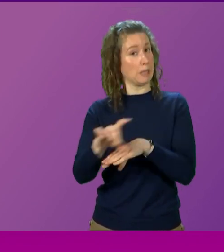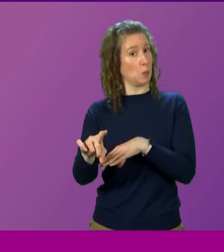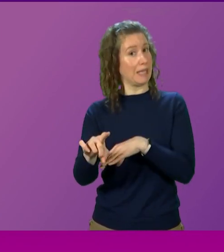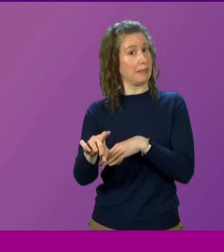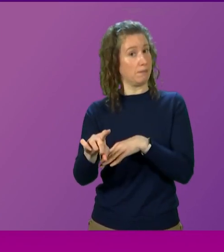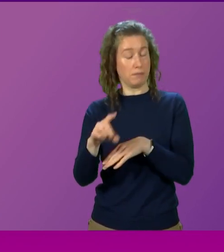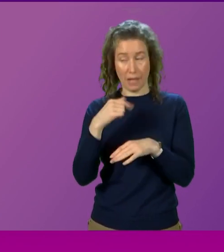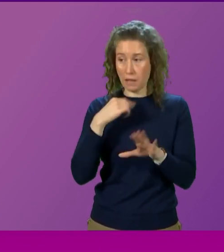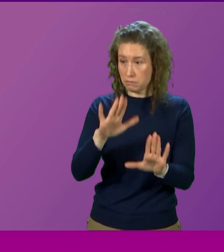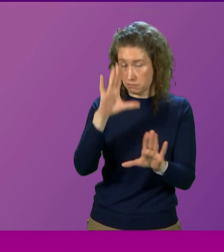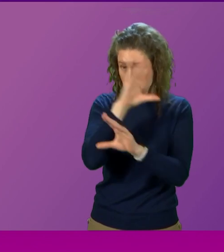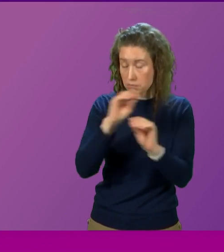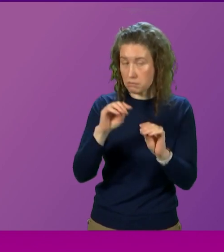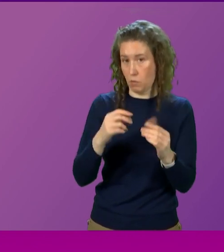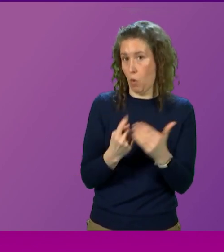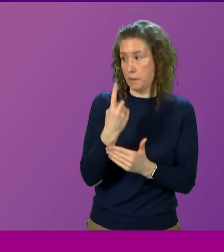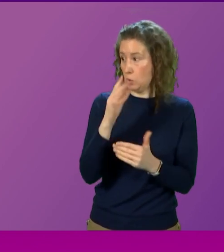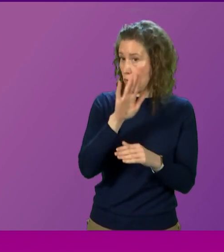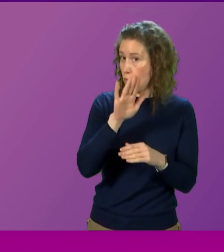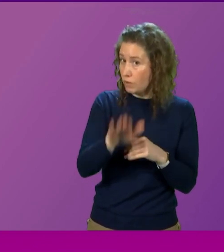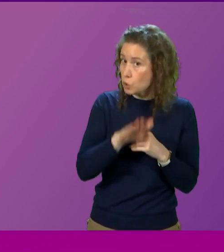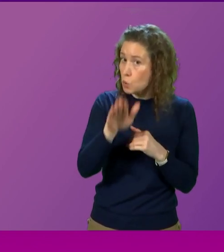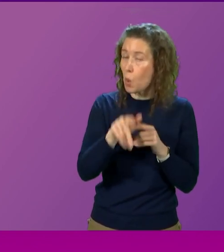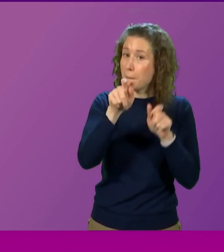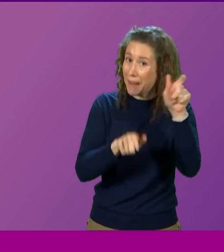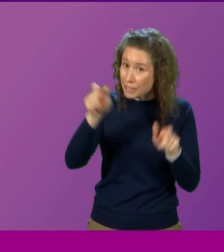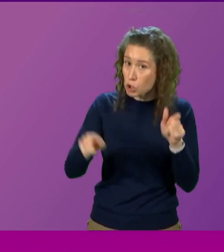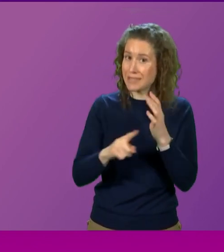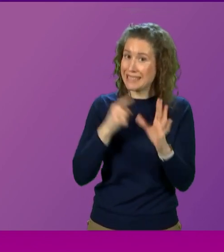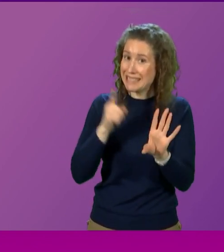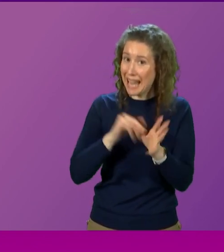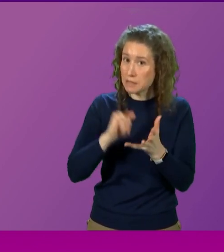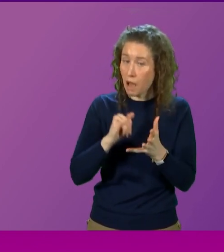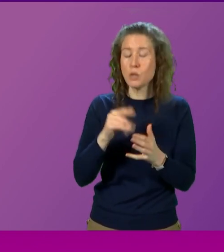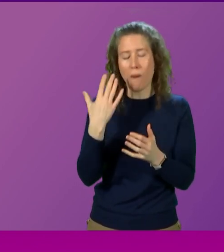I take this opportunity to assure patients in Tayside that they have a very committed